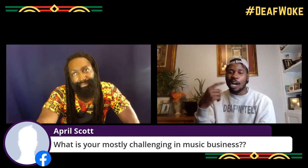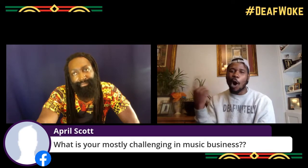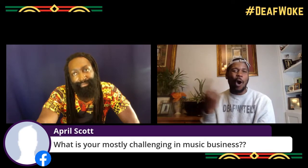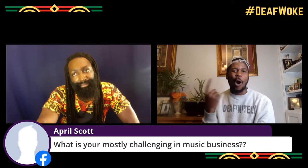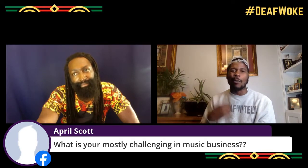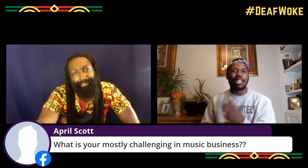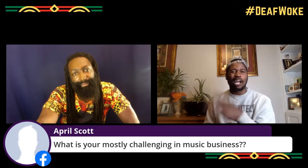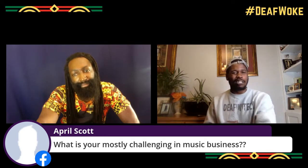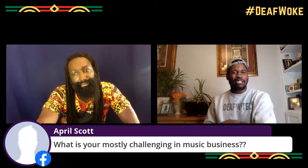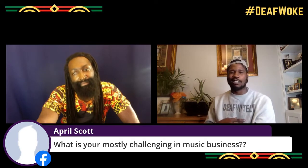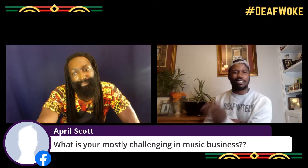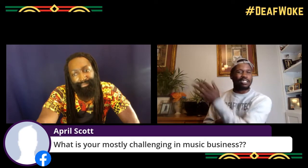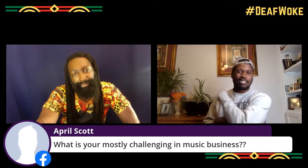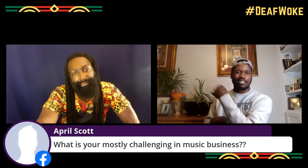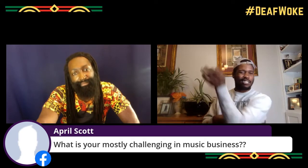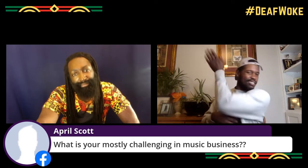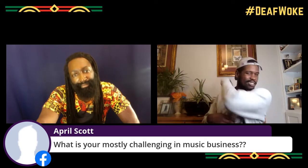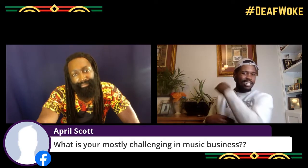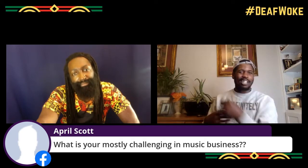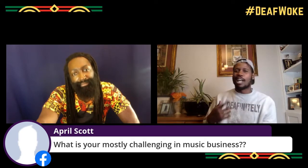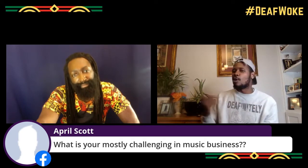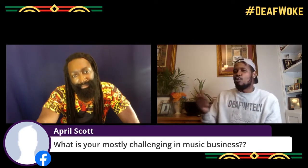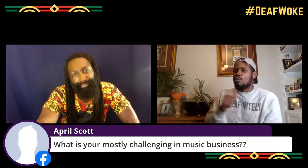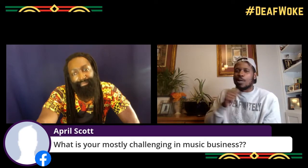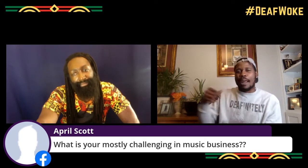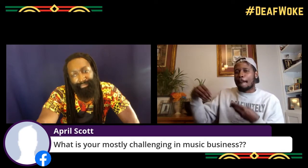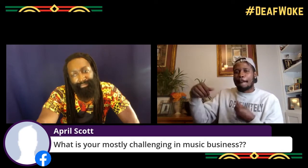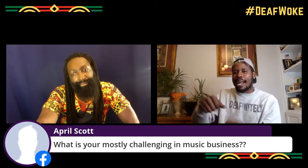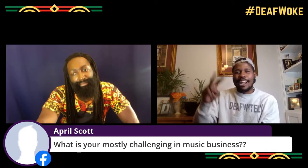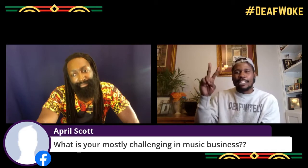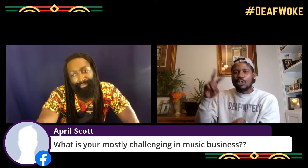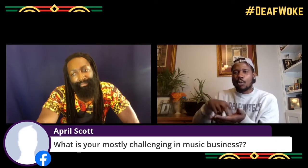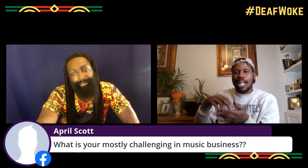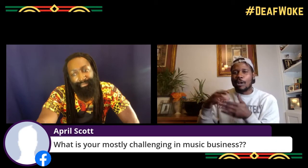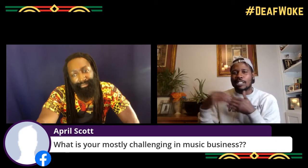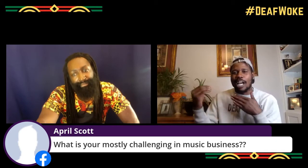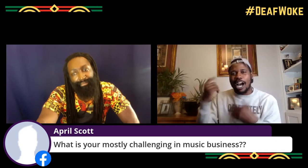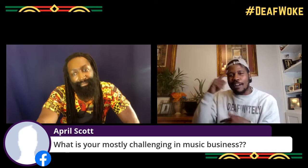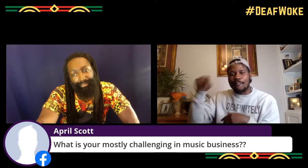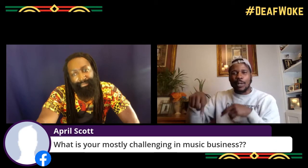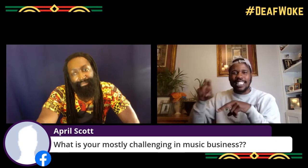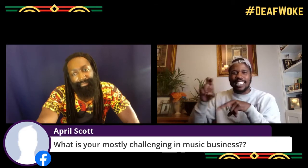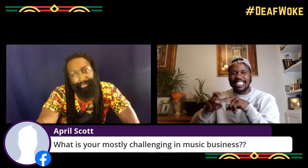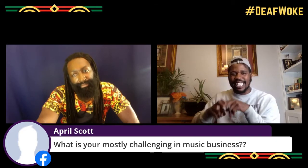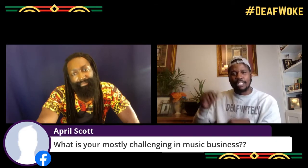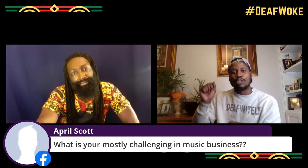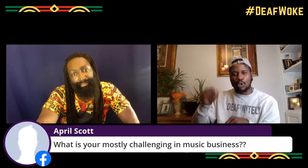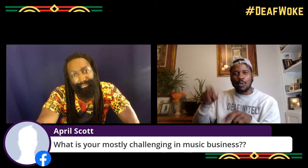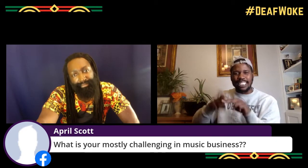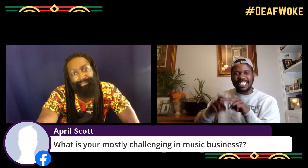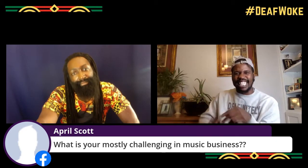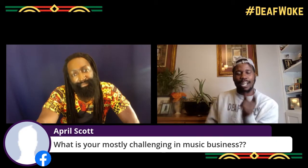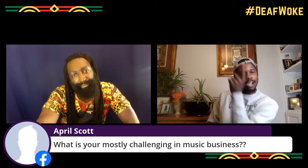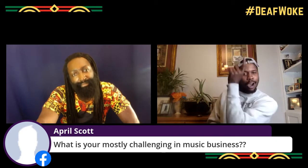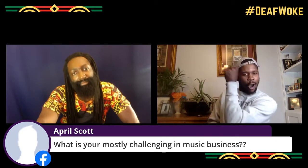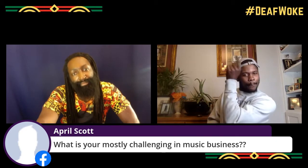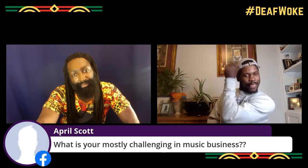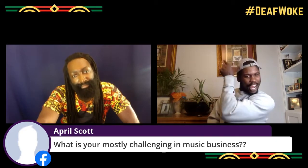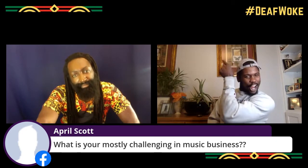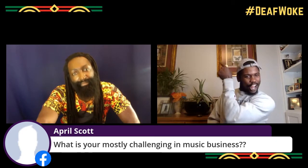They're all good but when we start talking about money, money gets in the way. You know, they are not willing to pay $2,000,